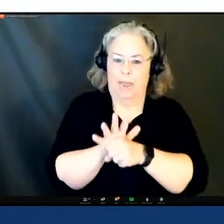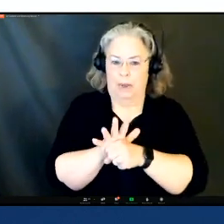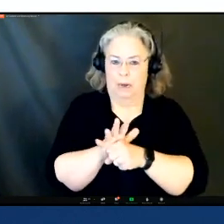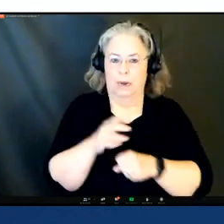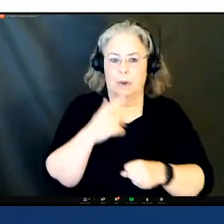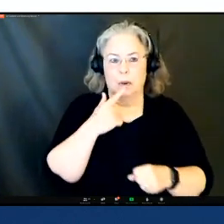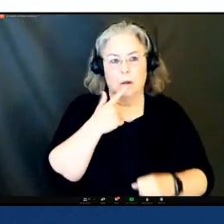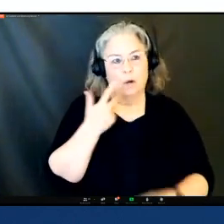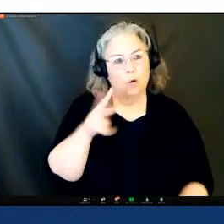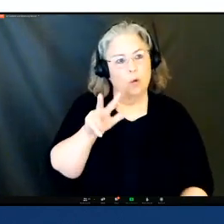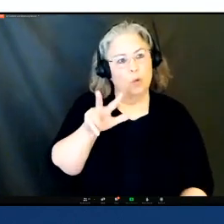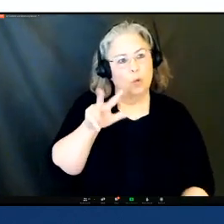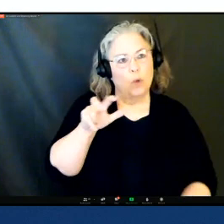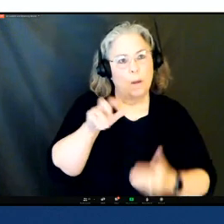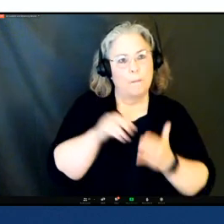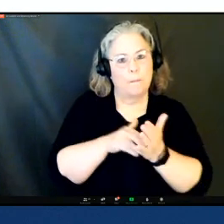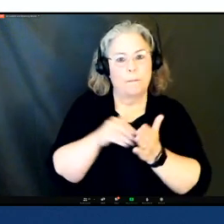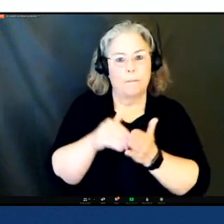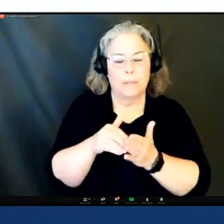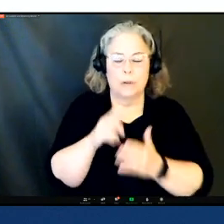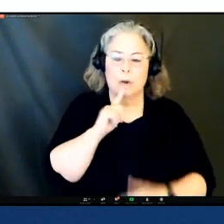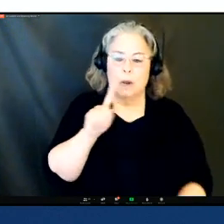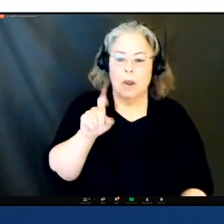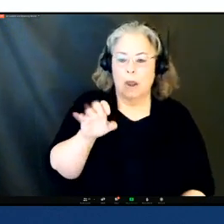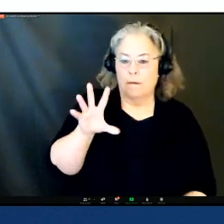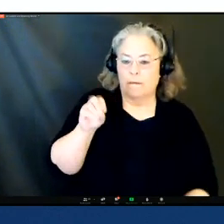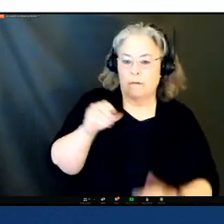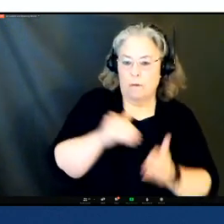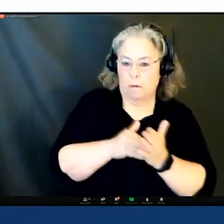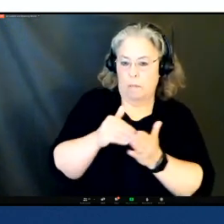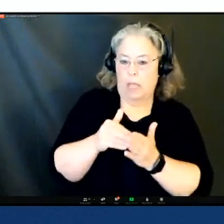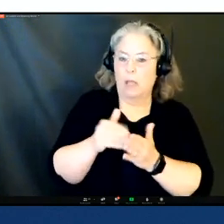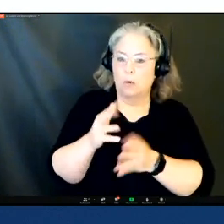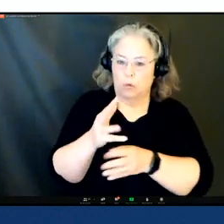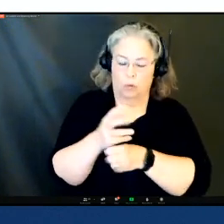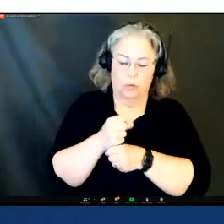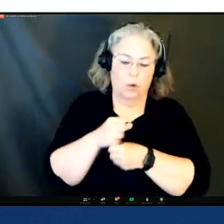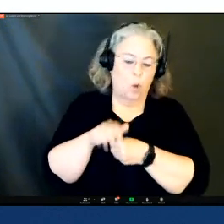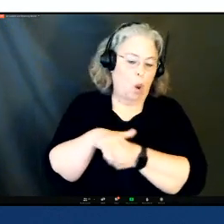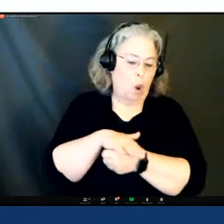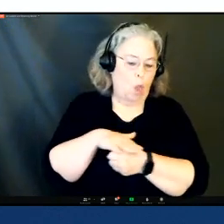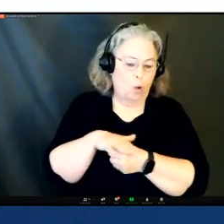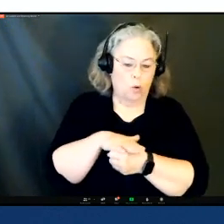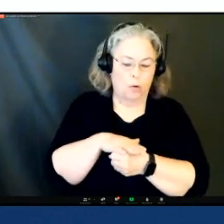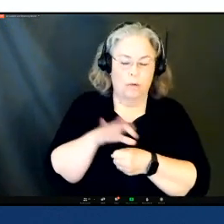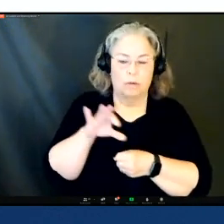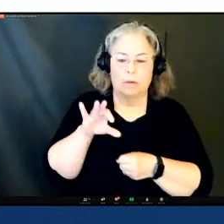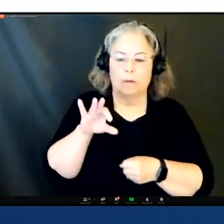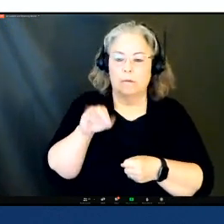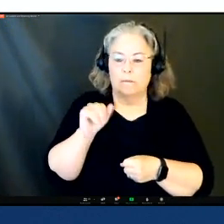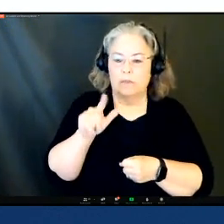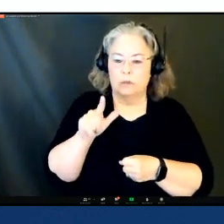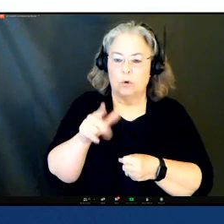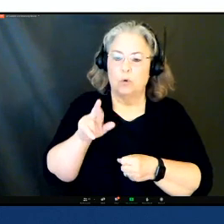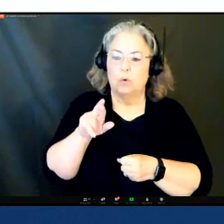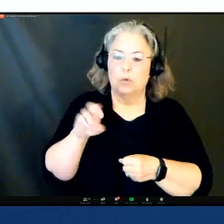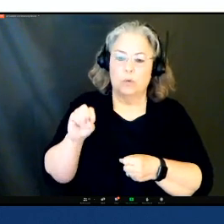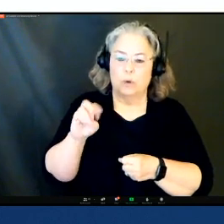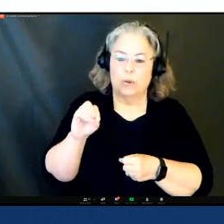million, of which 150 million has been received in local fiscal recovery funds under the American Rescue Plan Act.